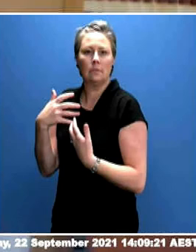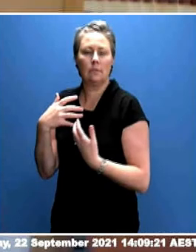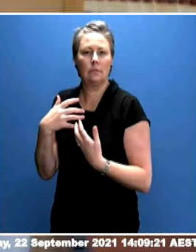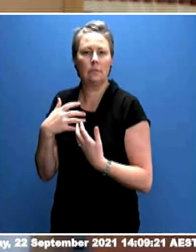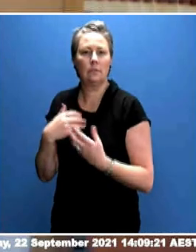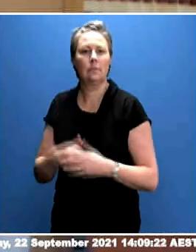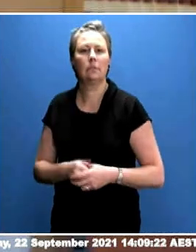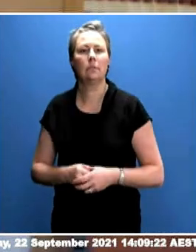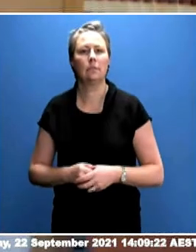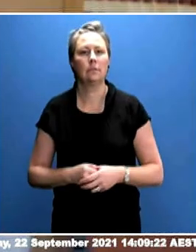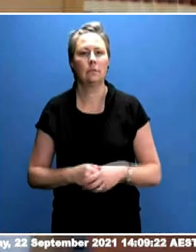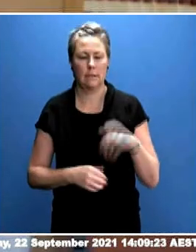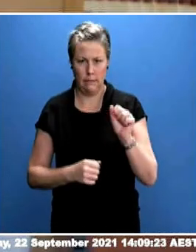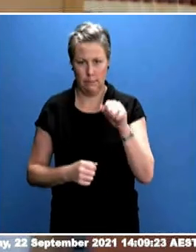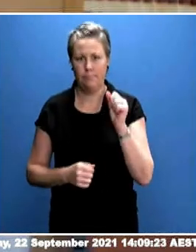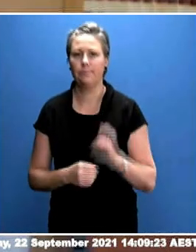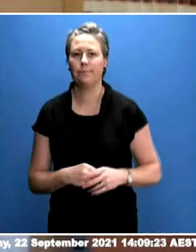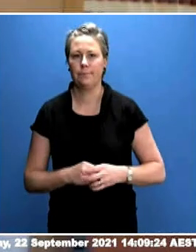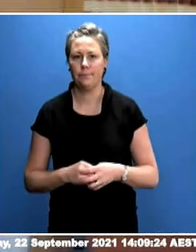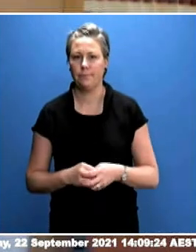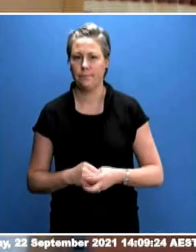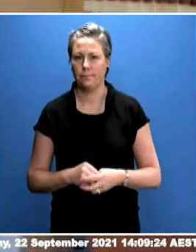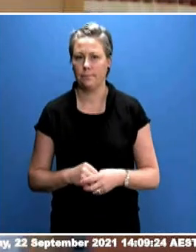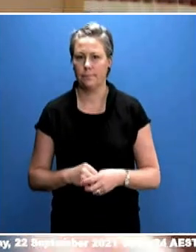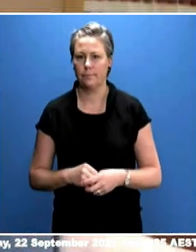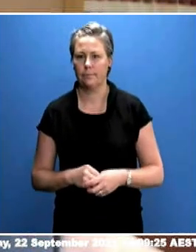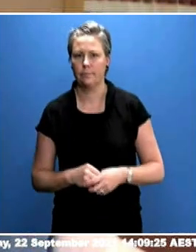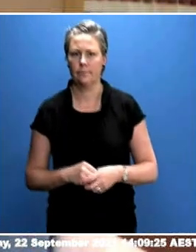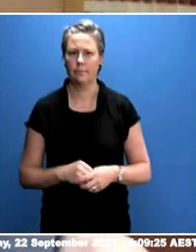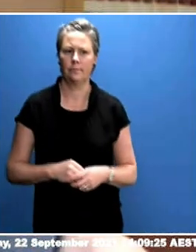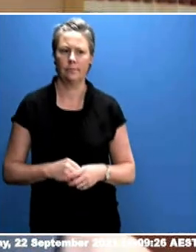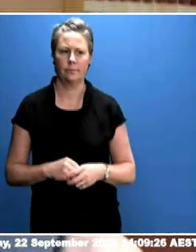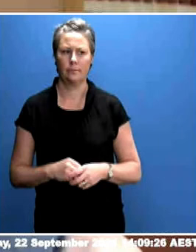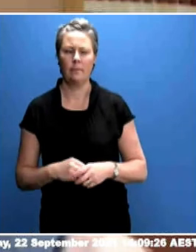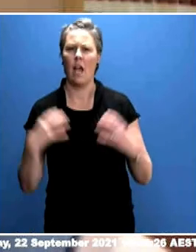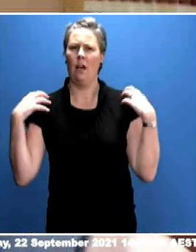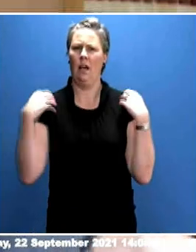You will. All right, thank you very much. Can I just ask a question of clarification?